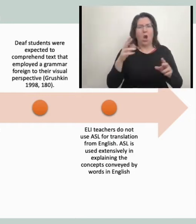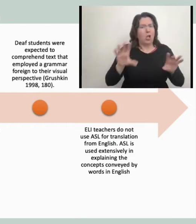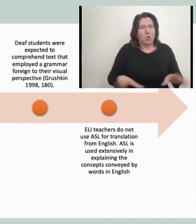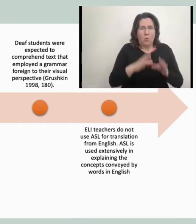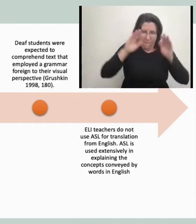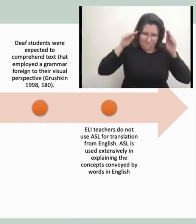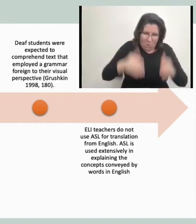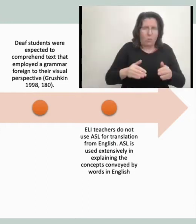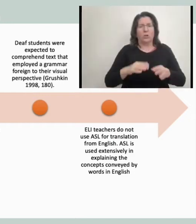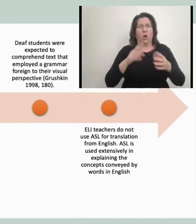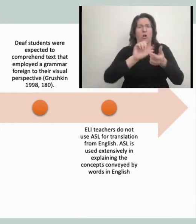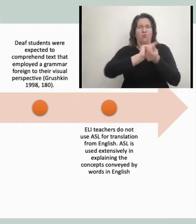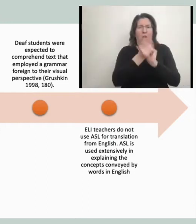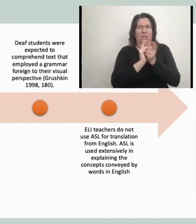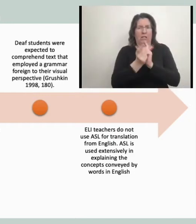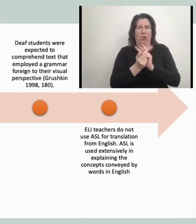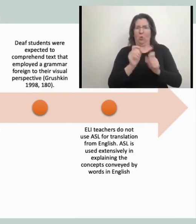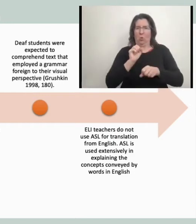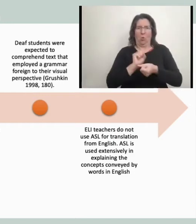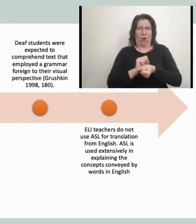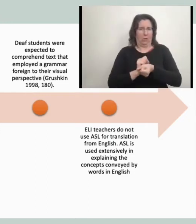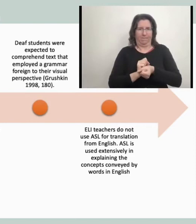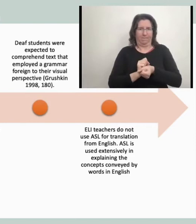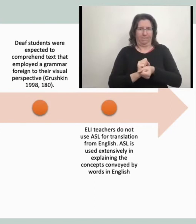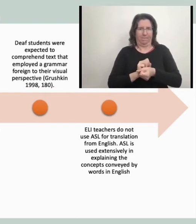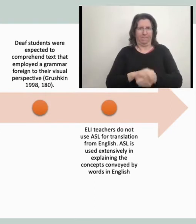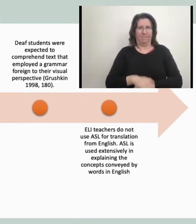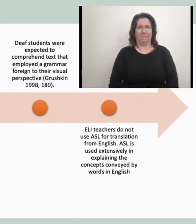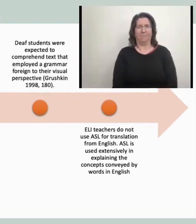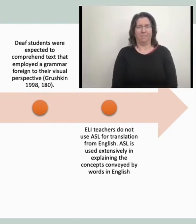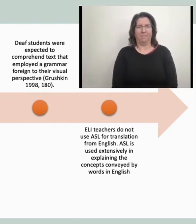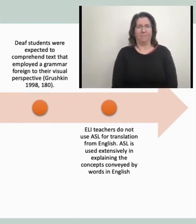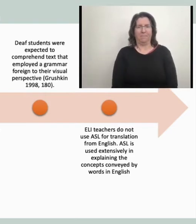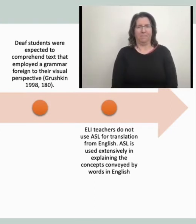But they did not do translation exercises between the languages.